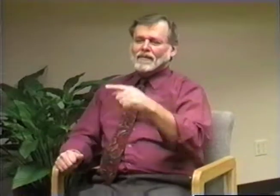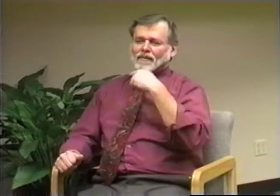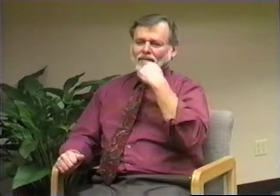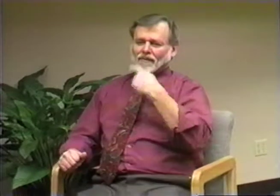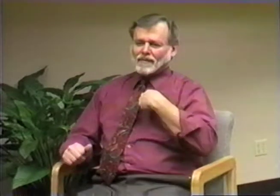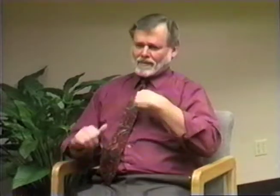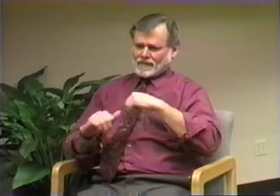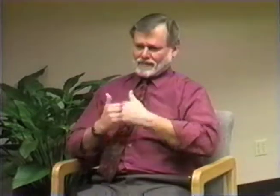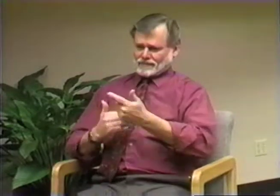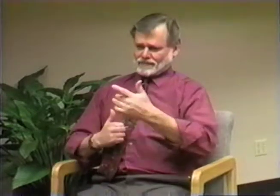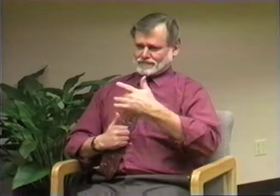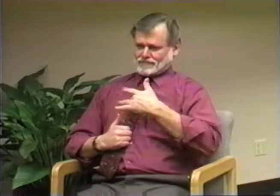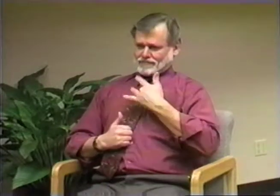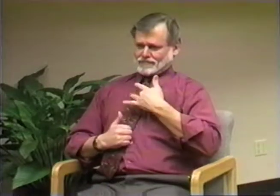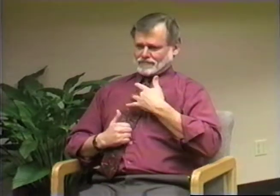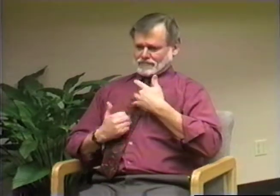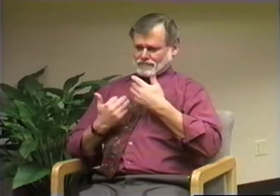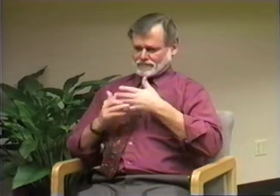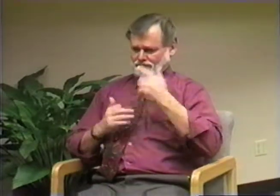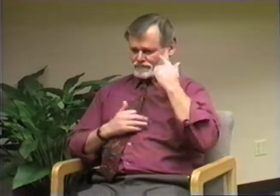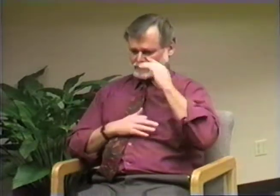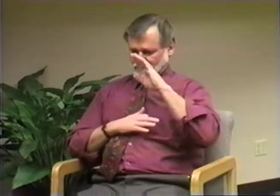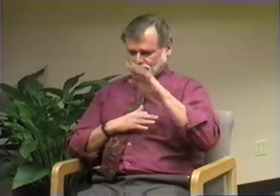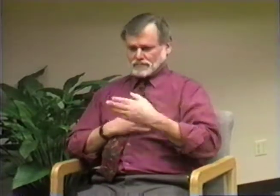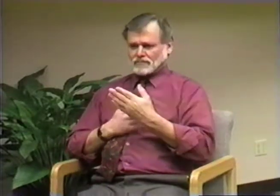Can you explain a little bit maybe about